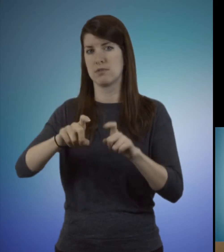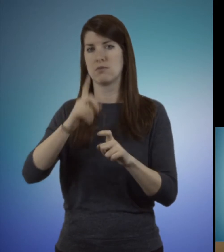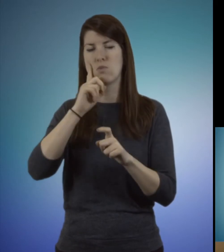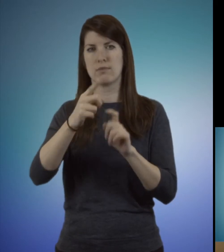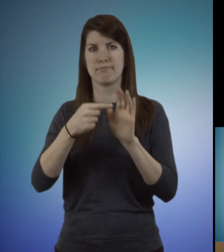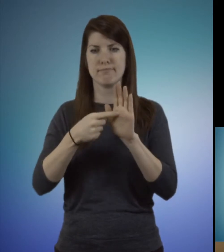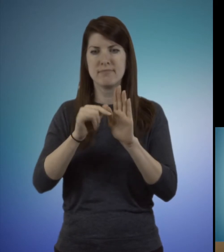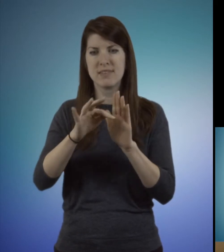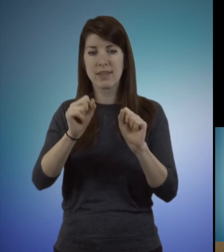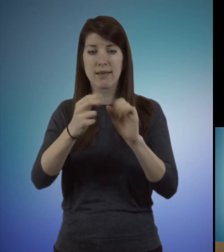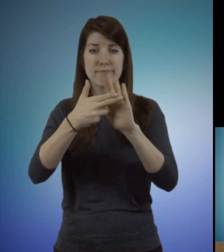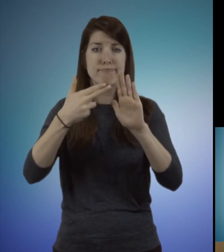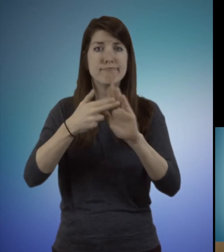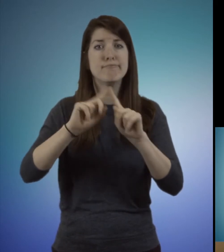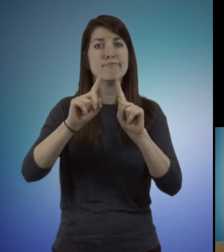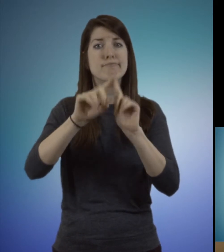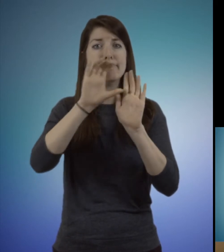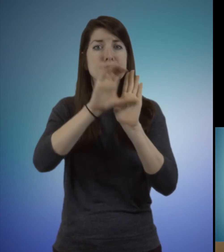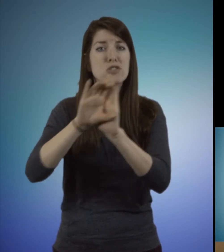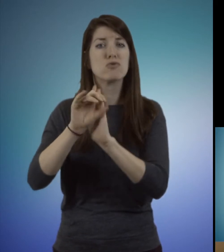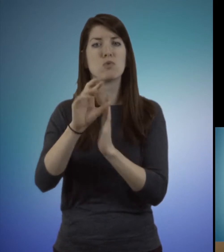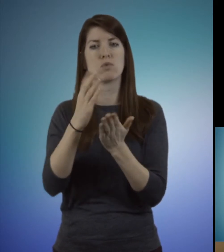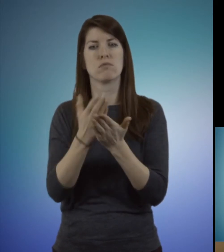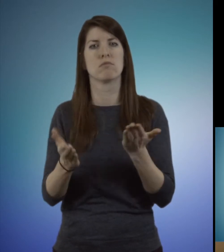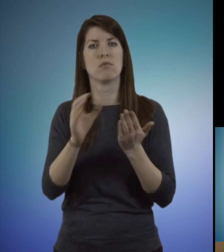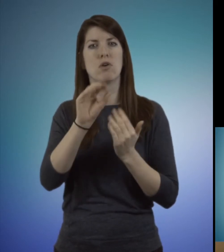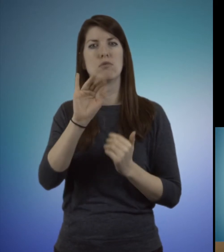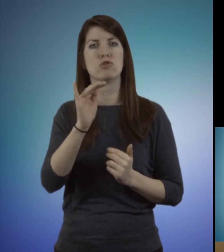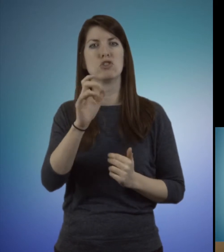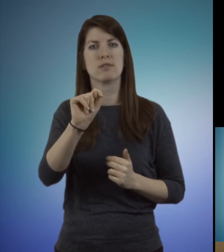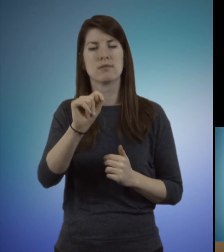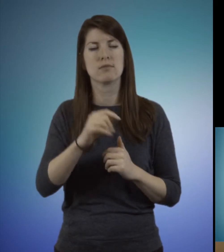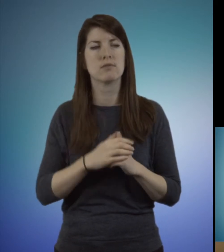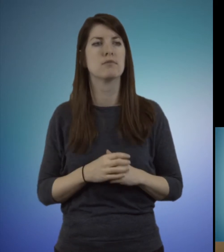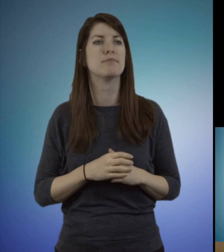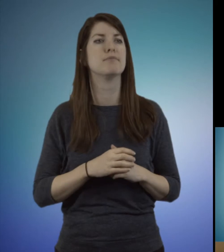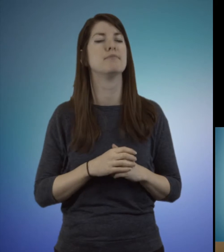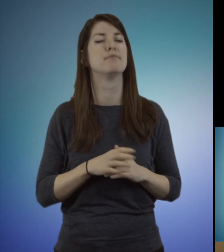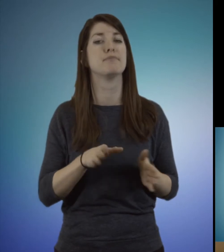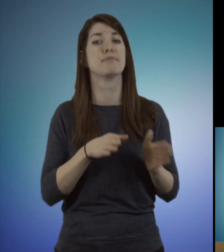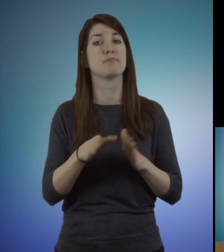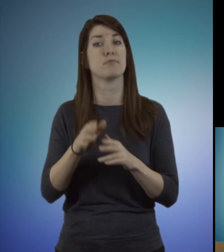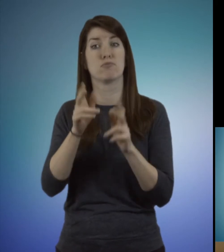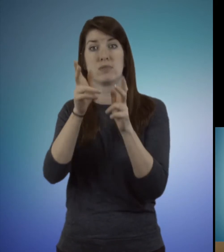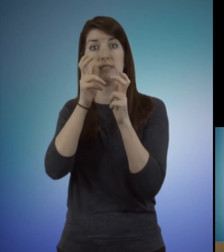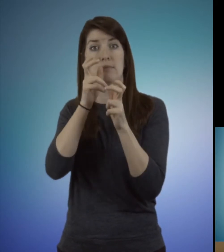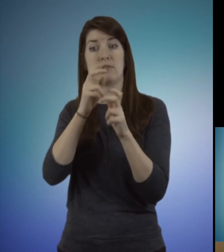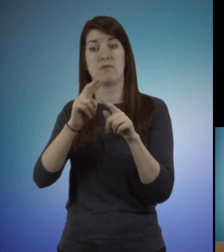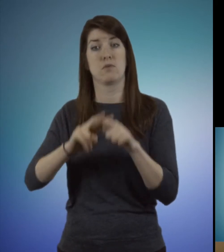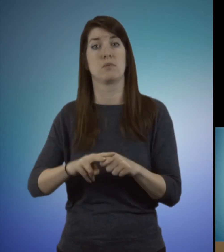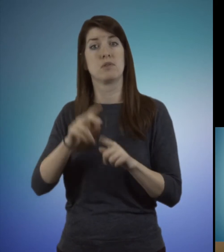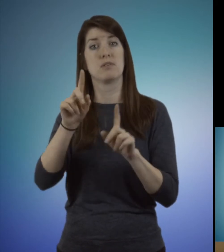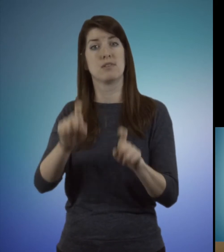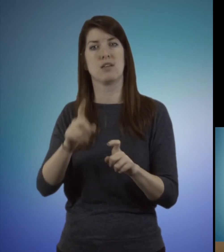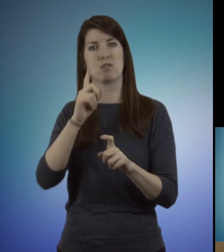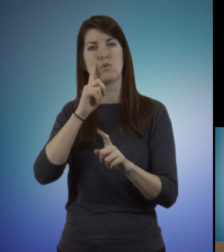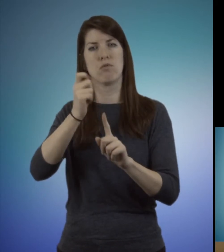to label a variety of pictures or objects. Receptive vocabulary tests assess whether a child is able